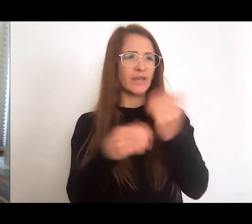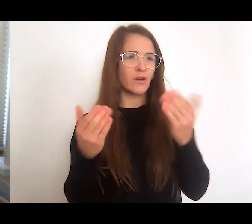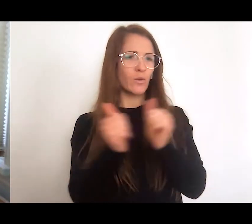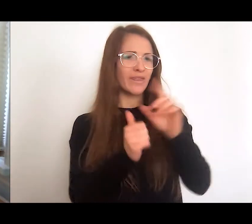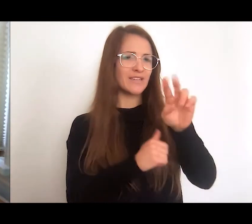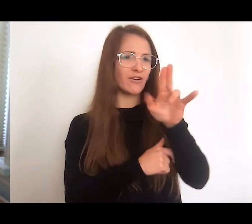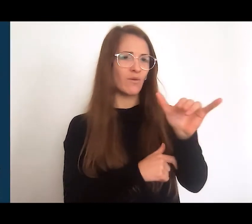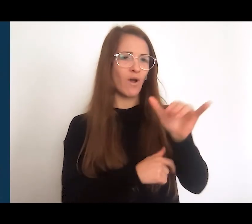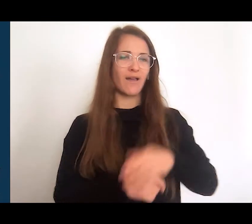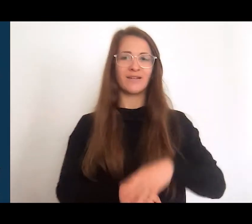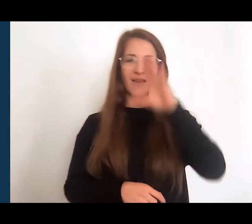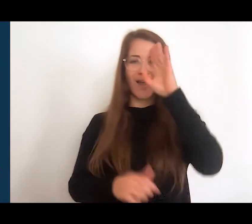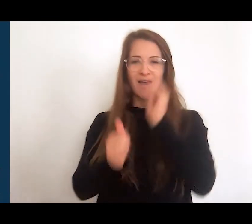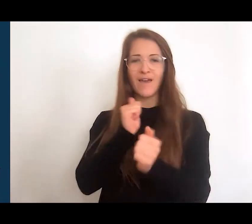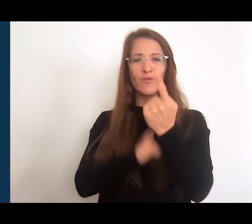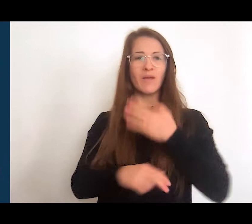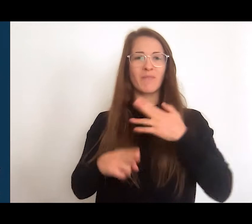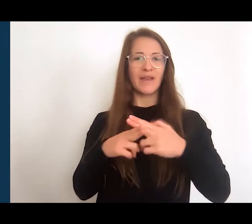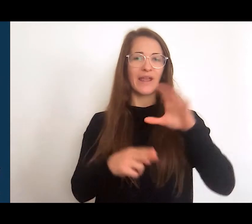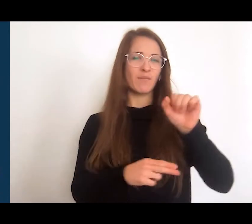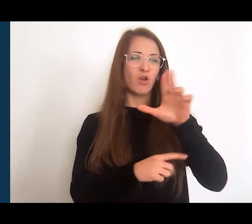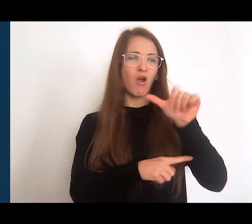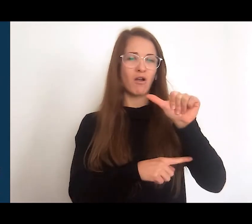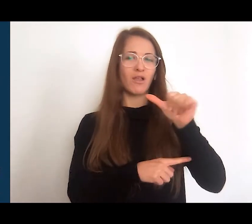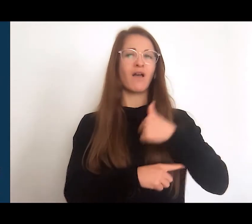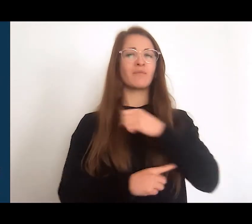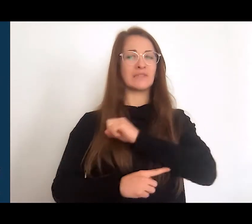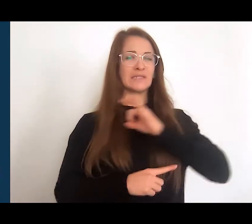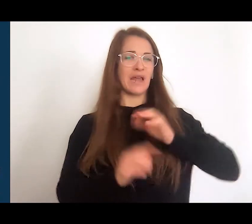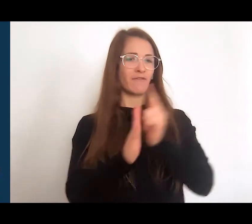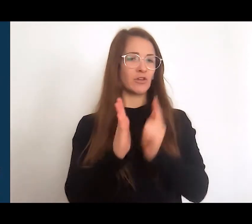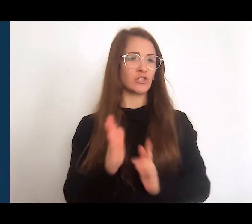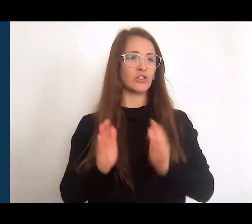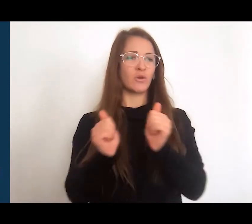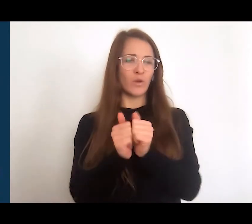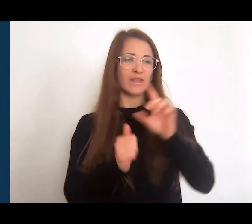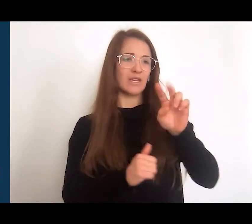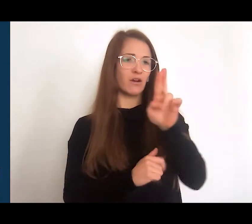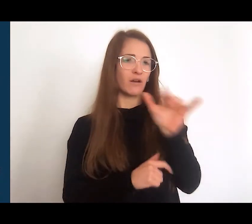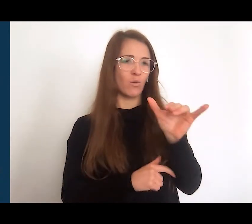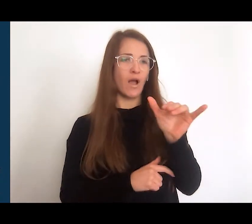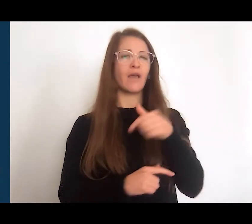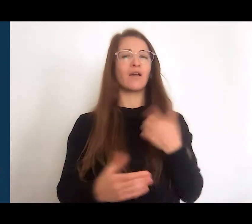AND ABOUT YOU AND THE WORK THAT YOU ARE DOING HERE. I AM CARLA PEREZ A STAFF